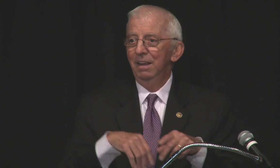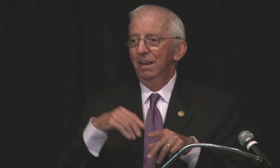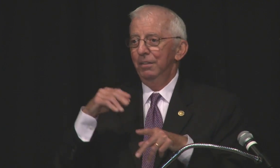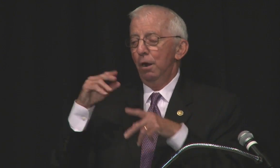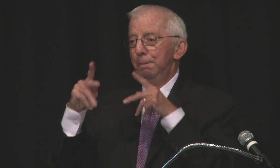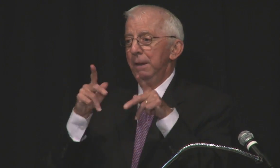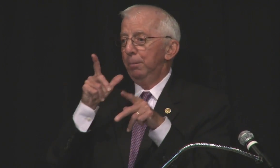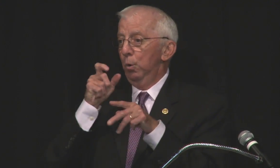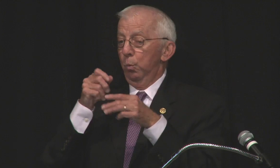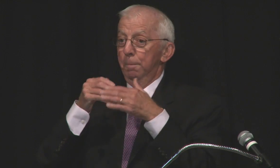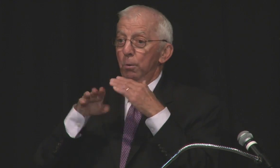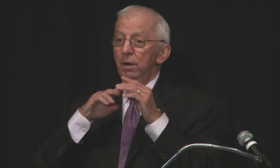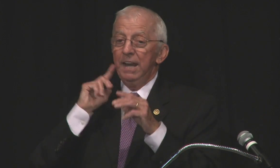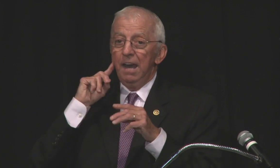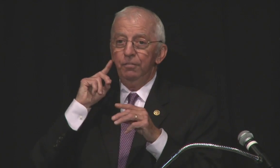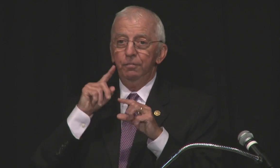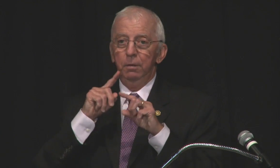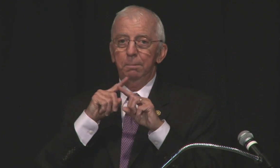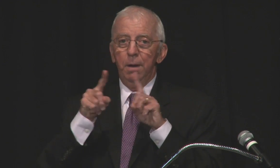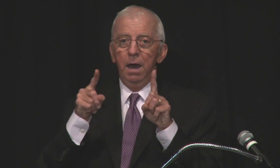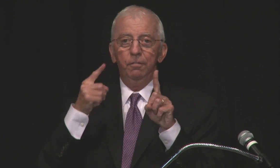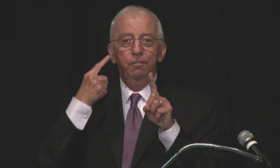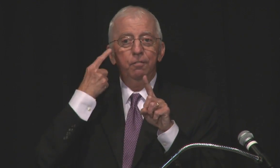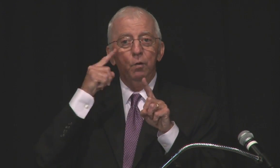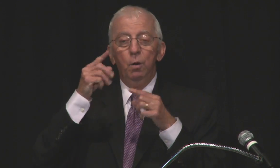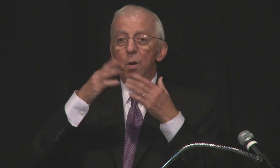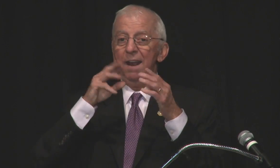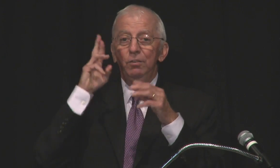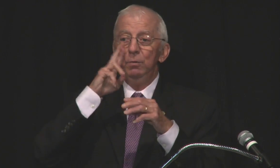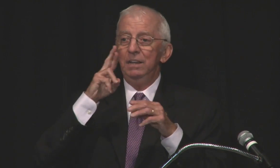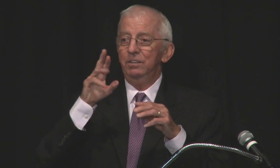There are people who were born deaf, but for whatever reason